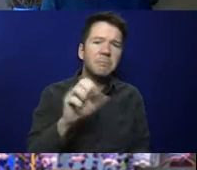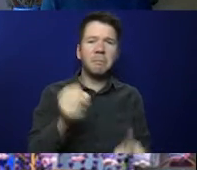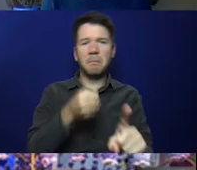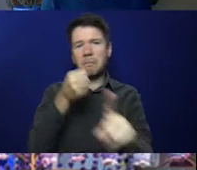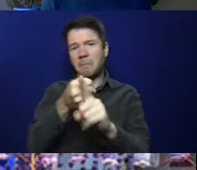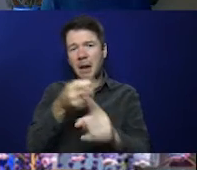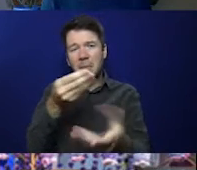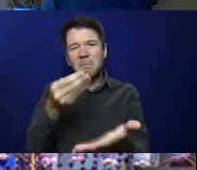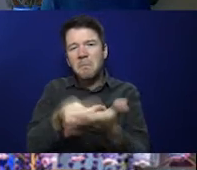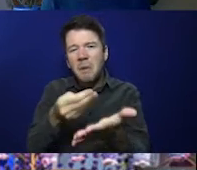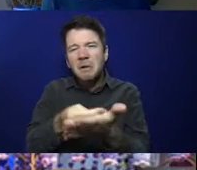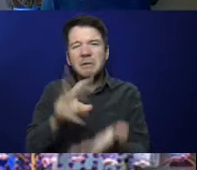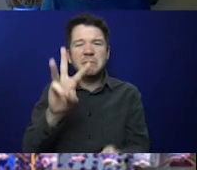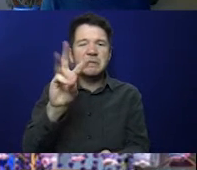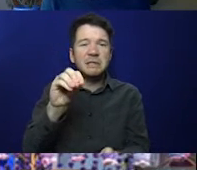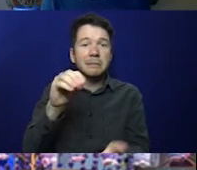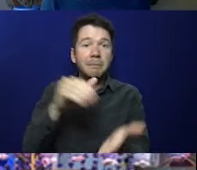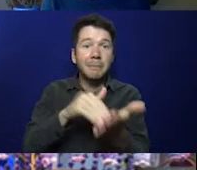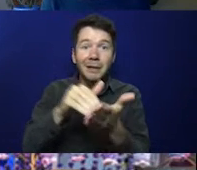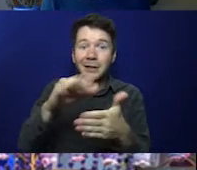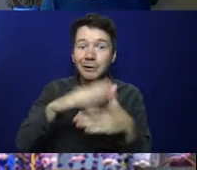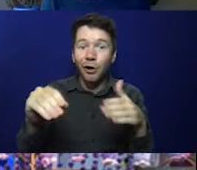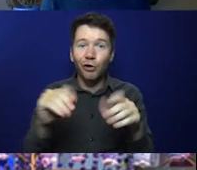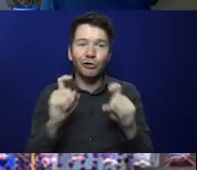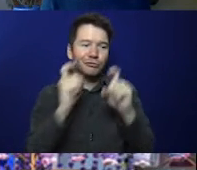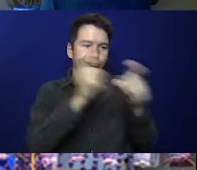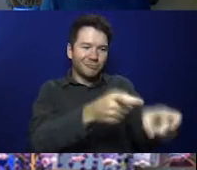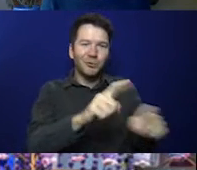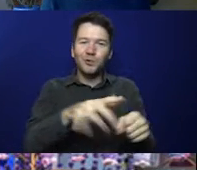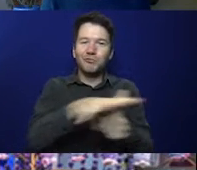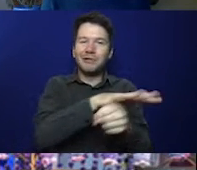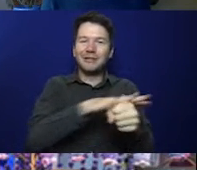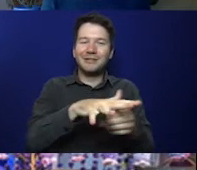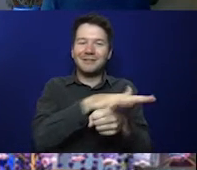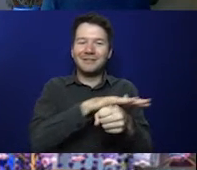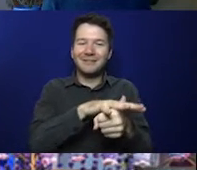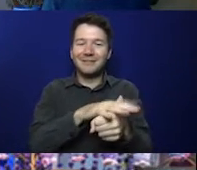to have an economic impact of around 60 million dollars to the region.